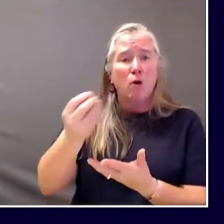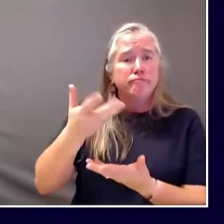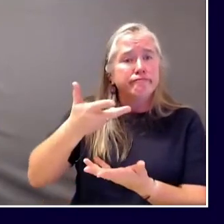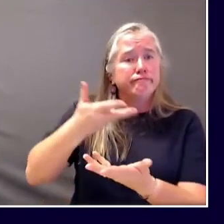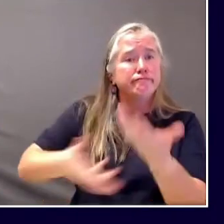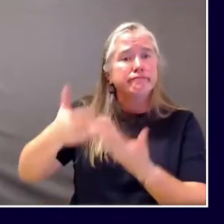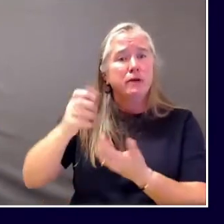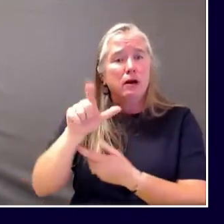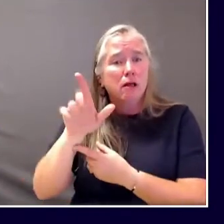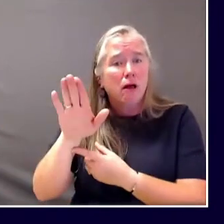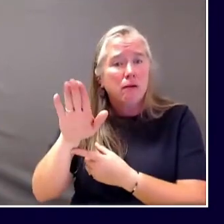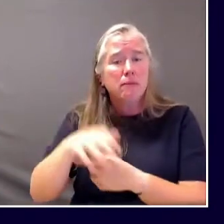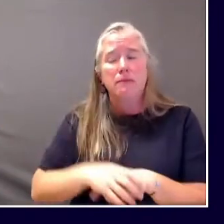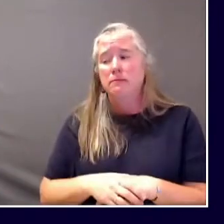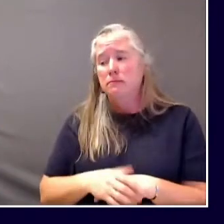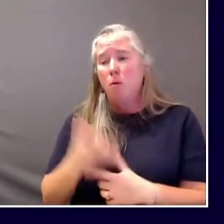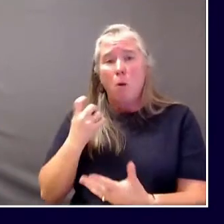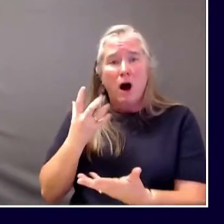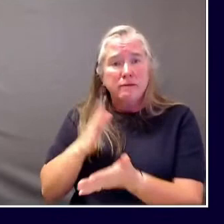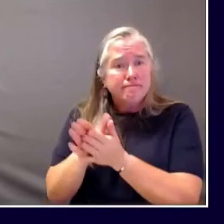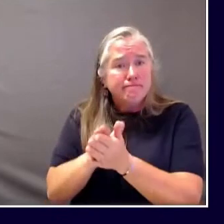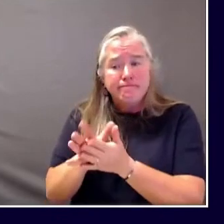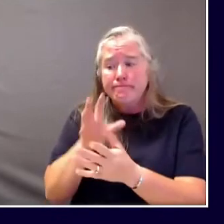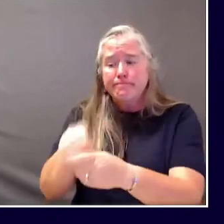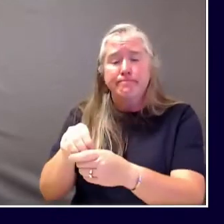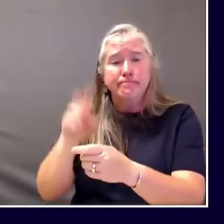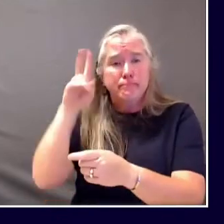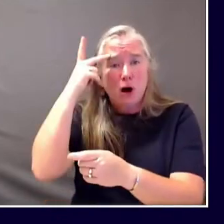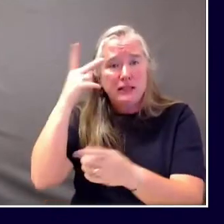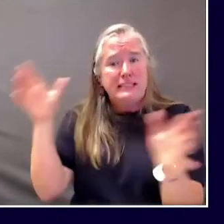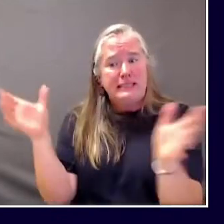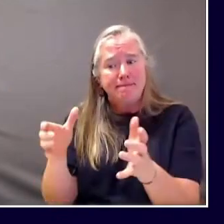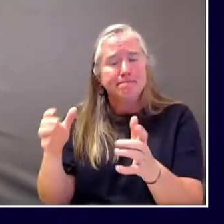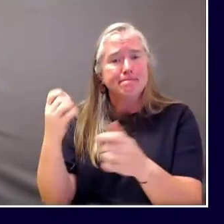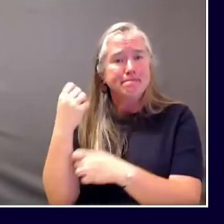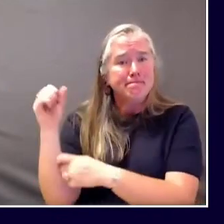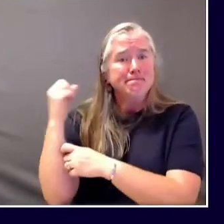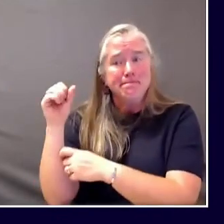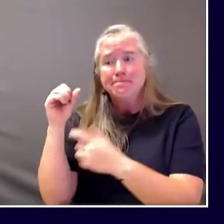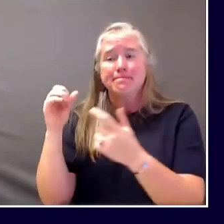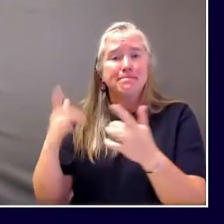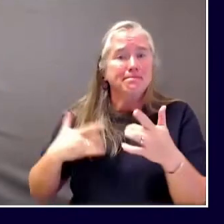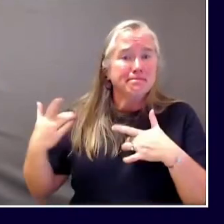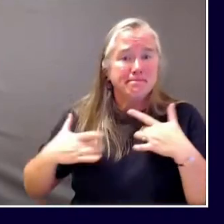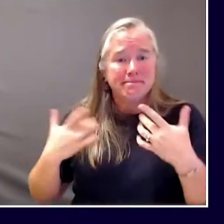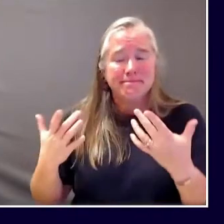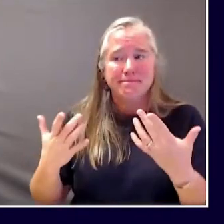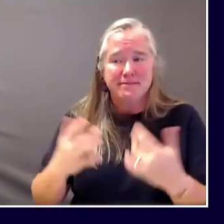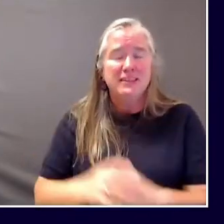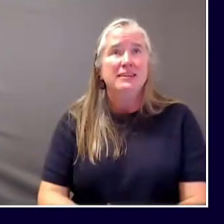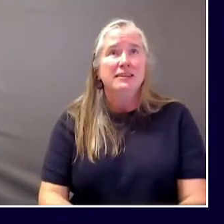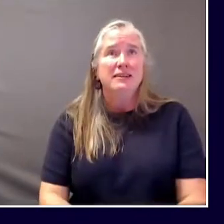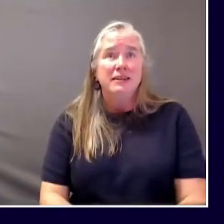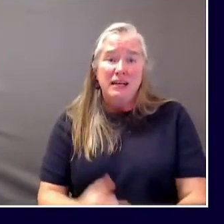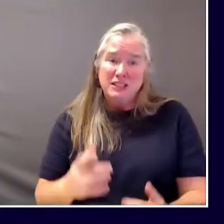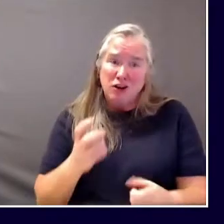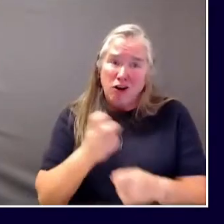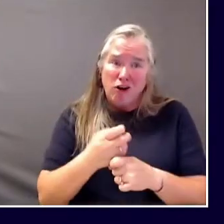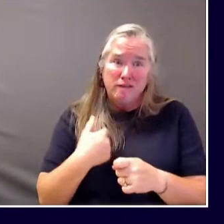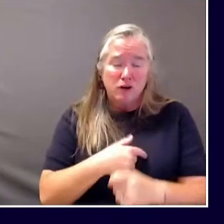occasionally that that's out there and I I